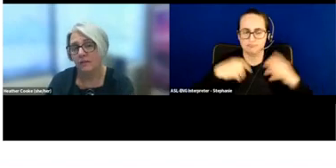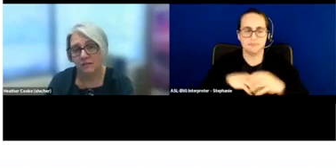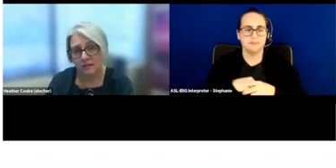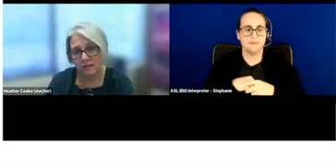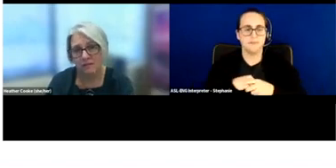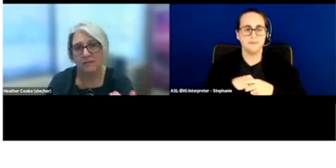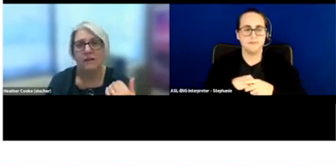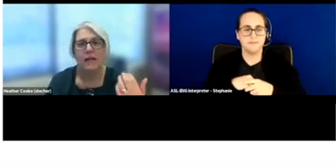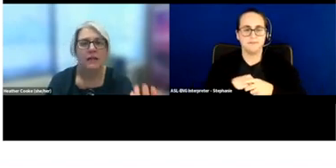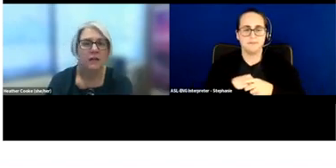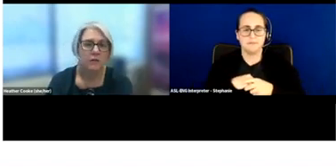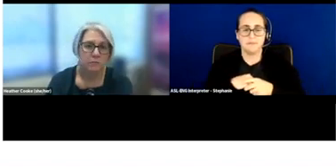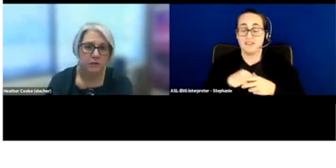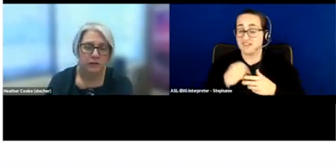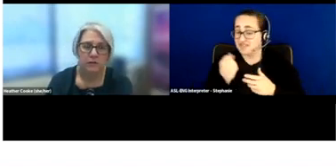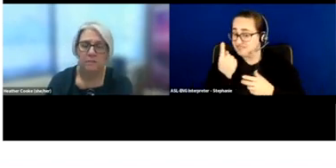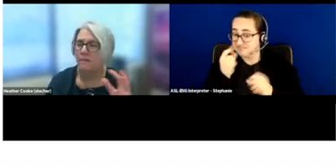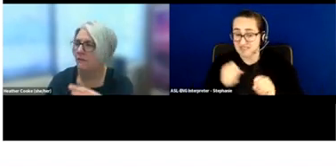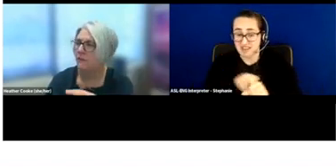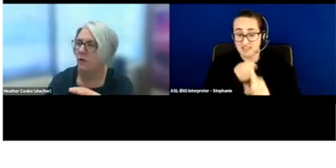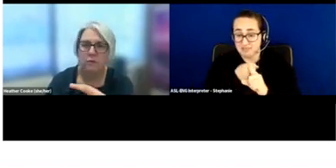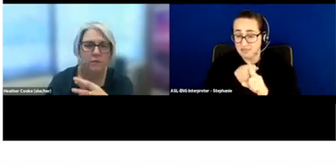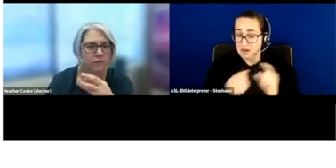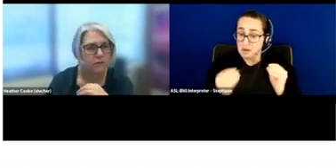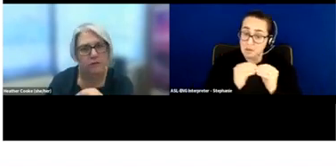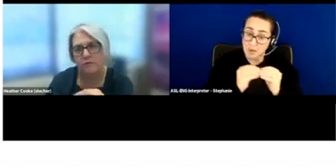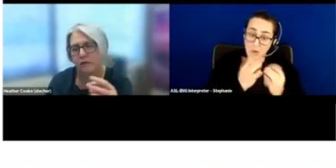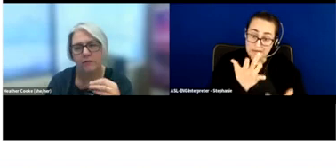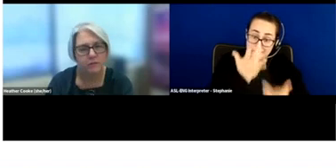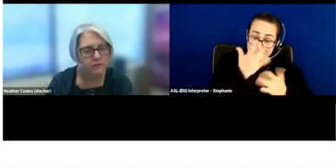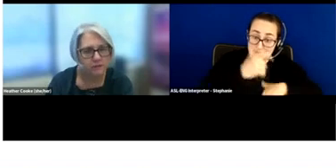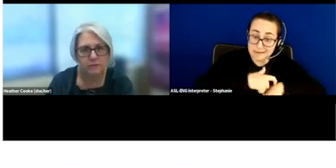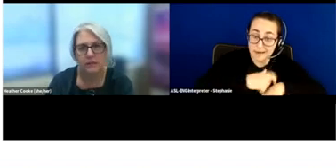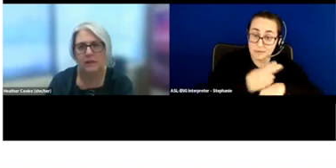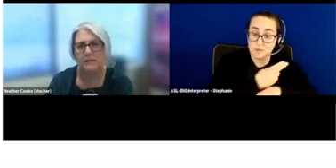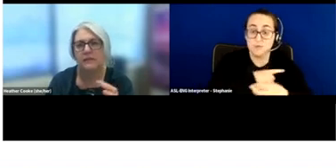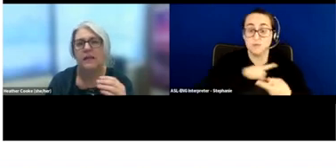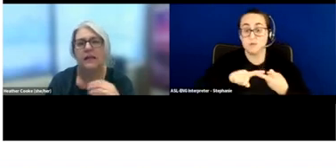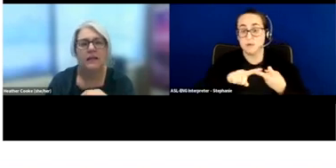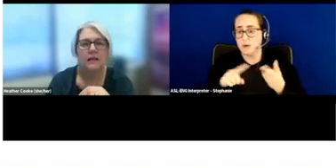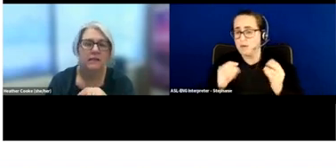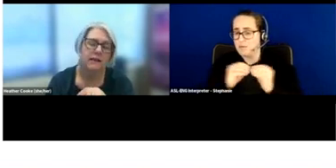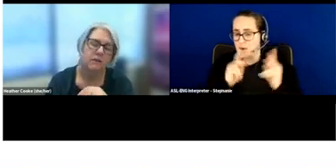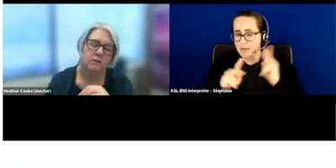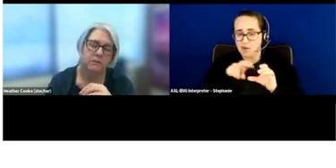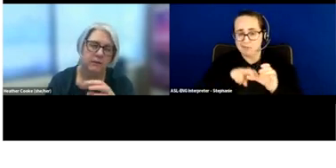if it's sickness and increased burnout. And so there's an overview of the recent we conducted a like downloadable